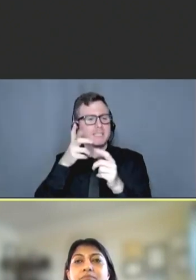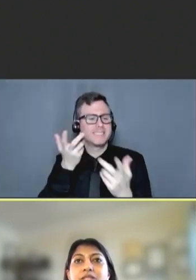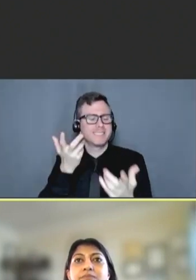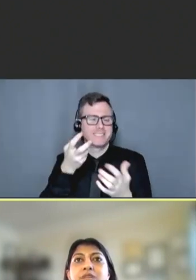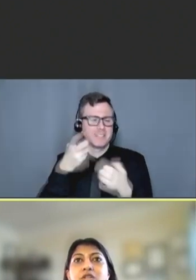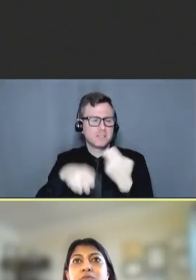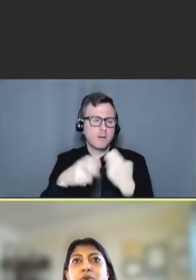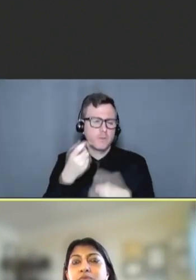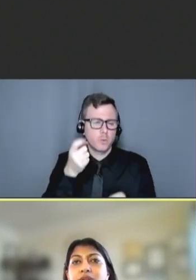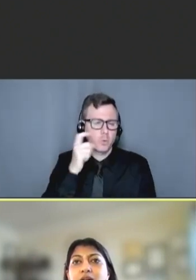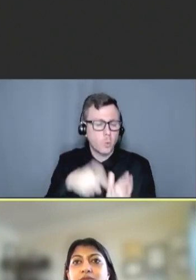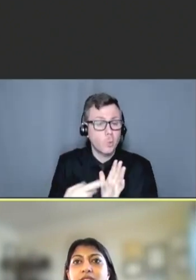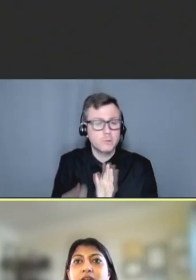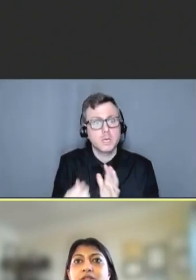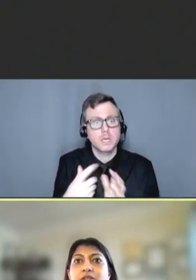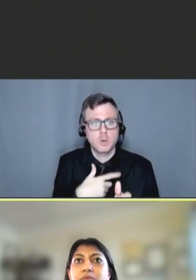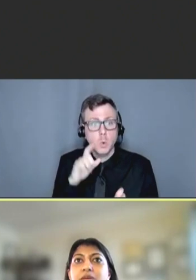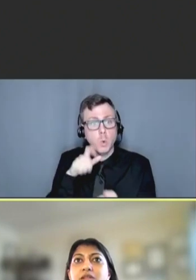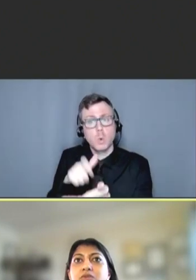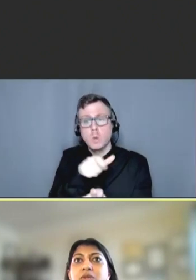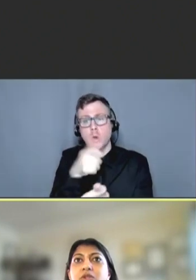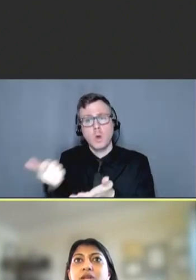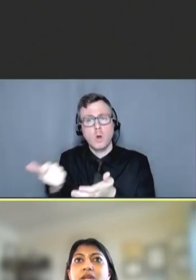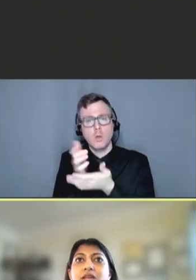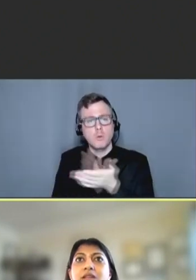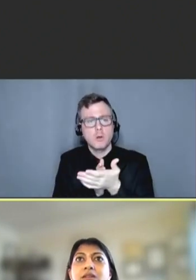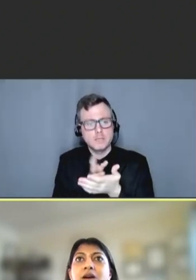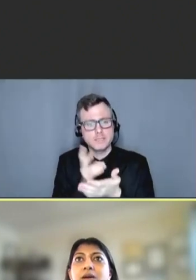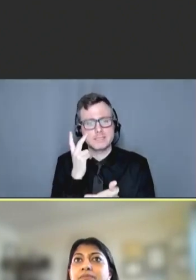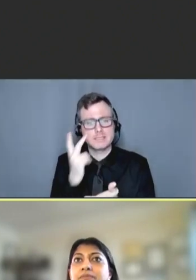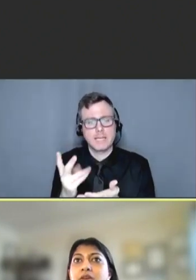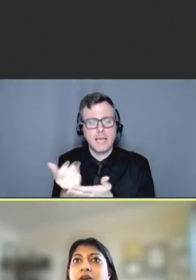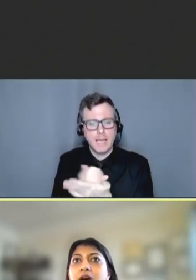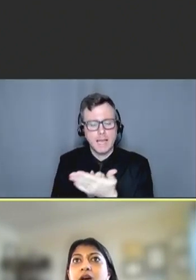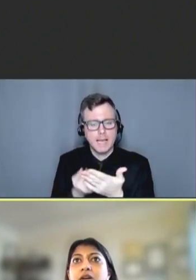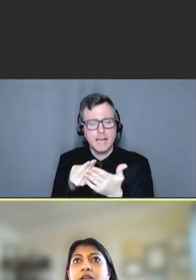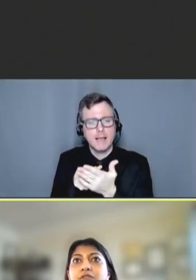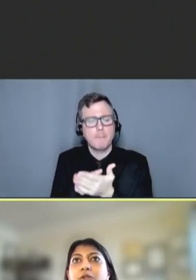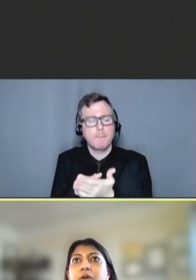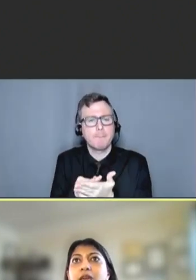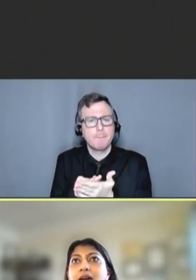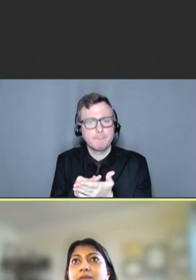But it's much more pronounced in other parts when you look at income, if you look at by